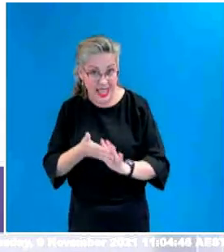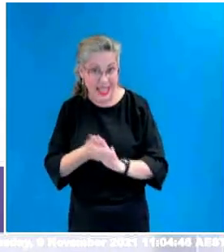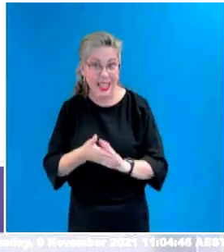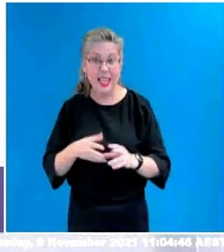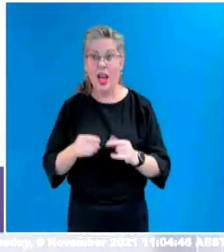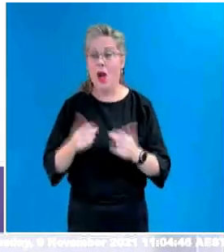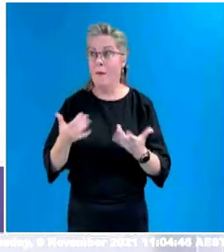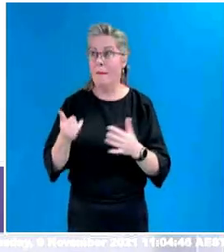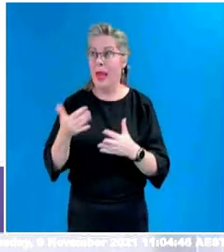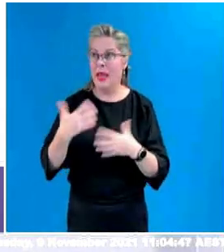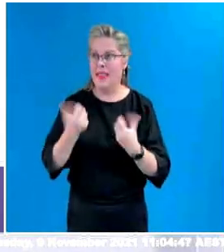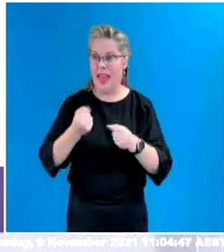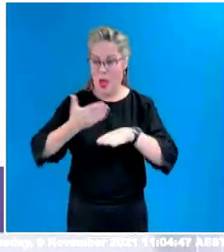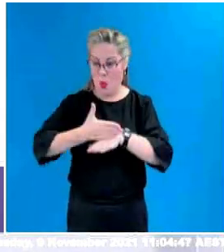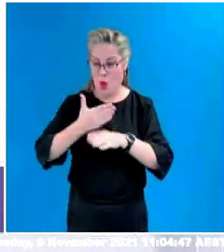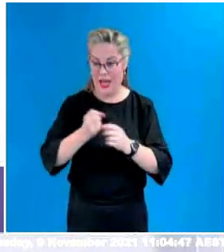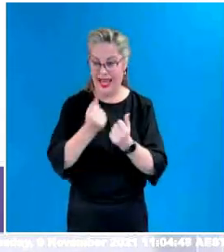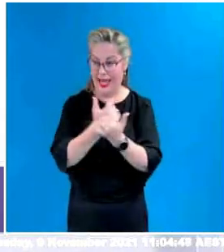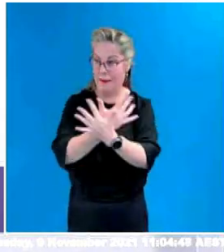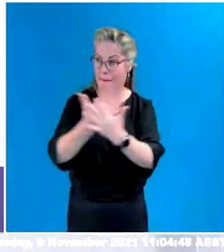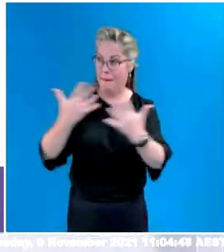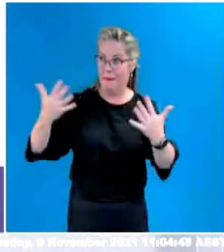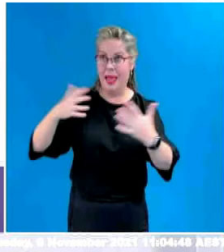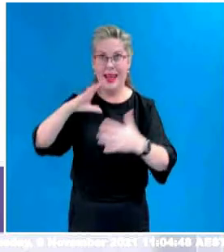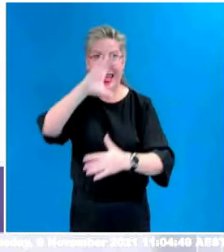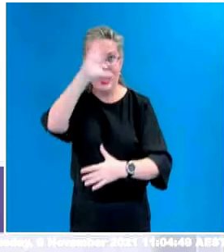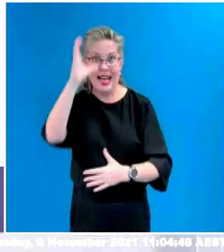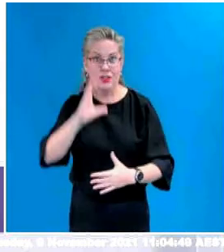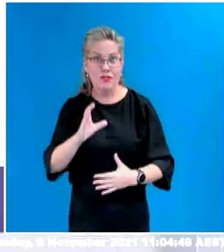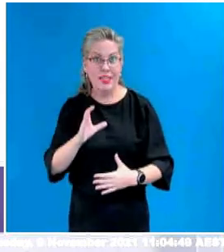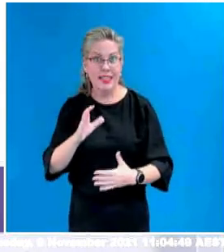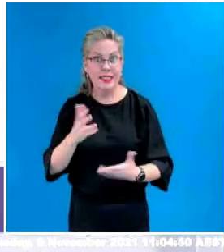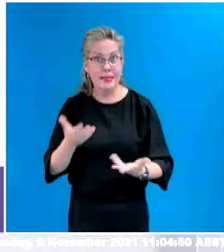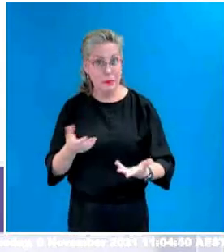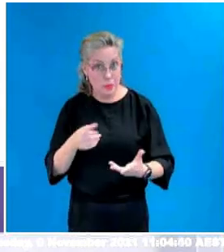many countries and have significant economic power.